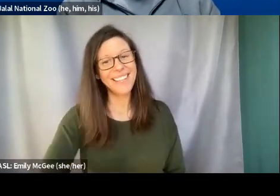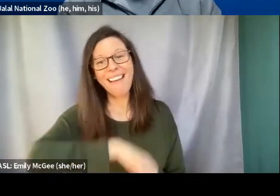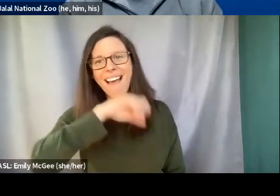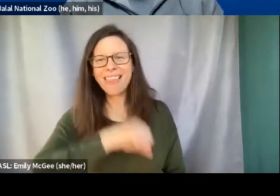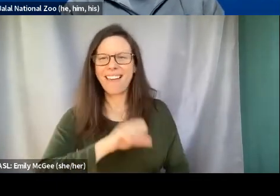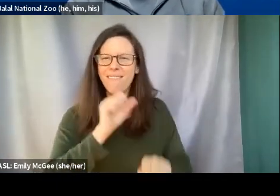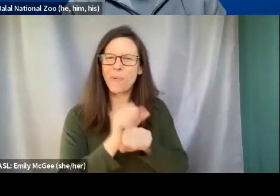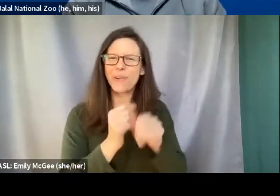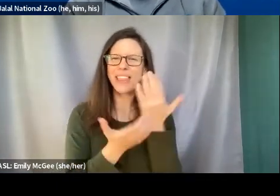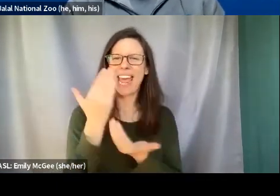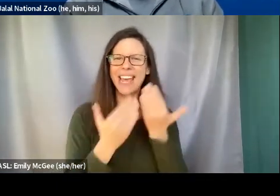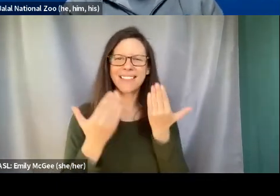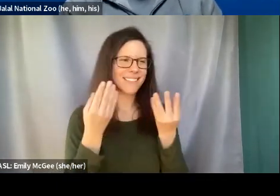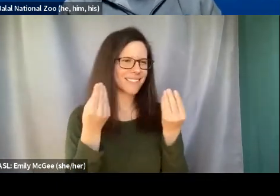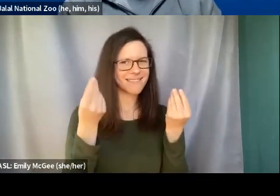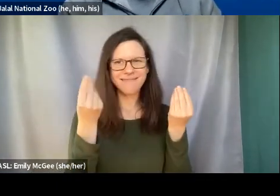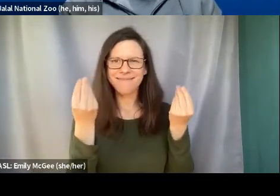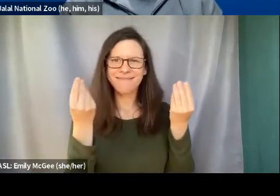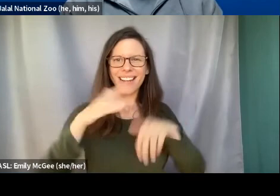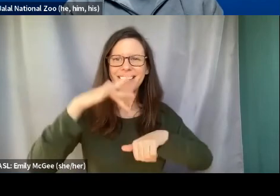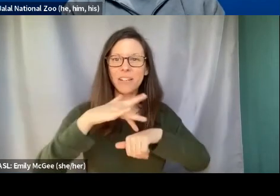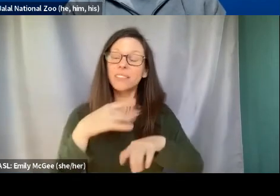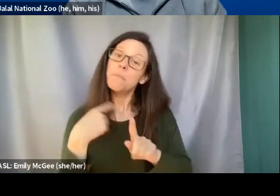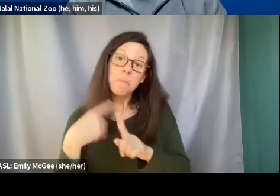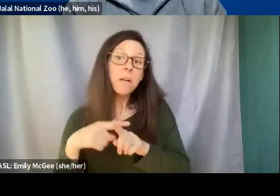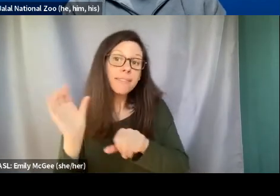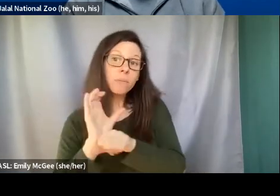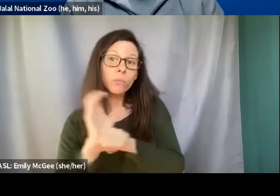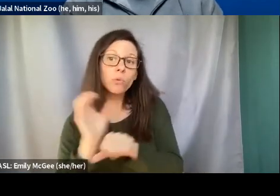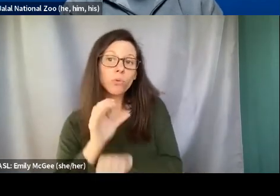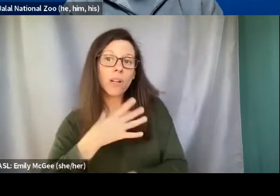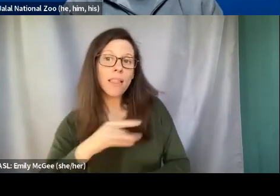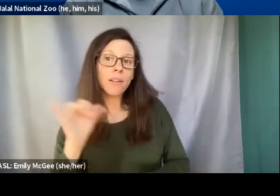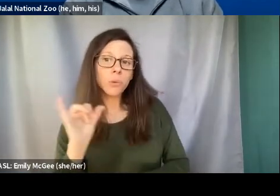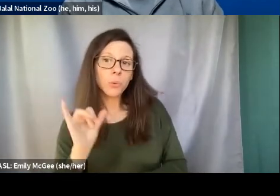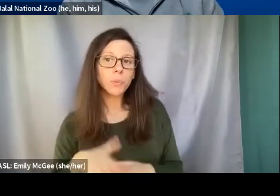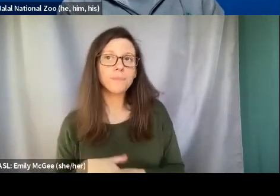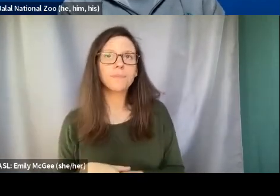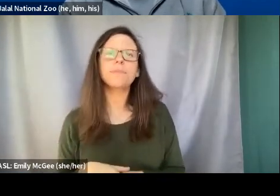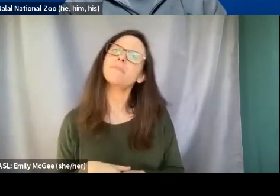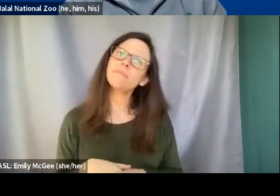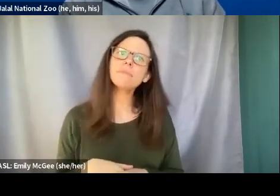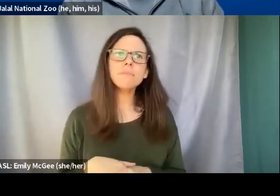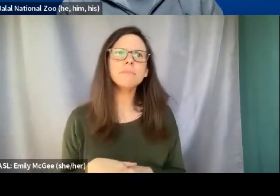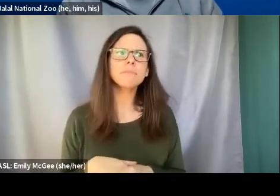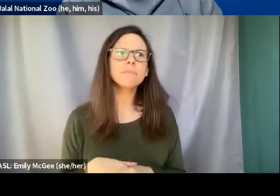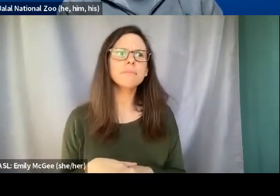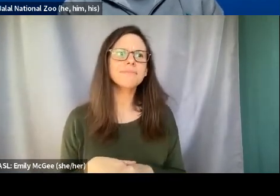and being able to work on computers. The fact that you know we sit here and try to